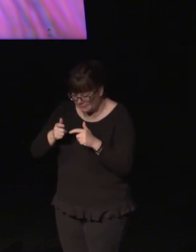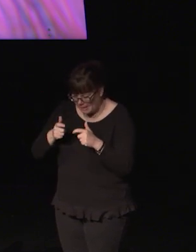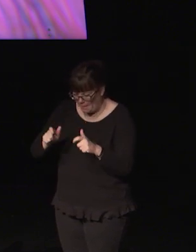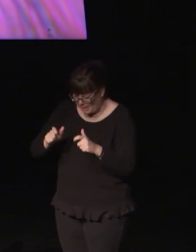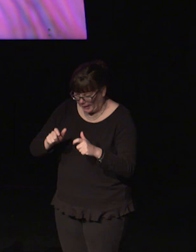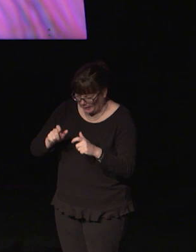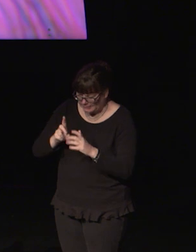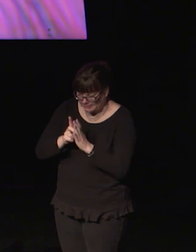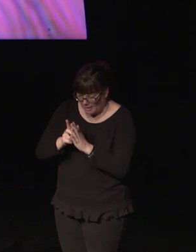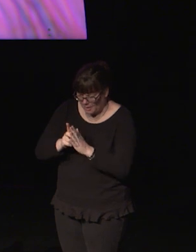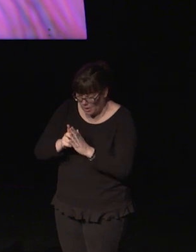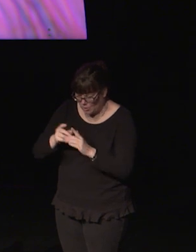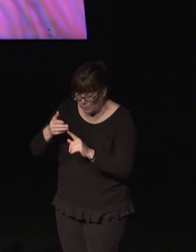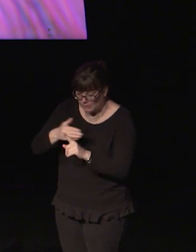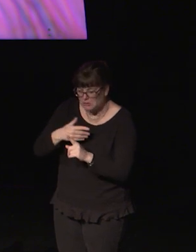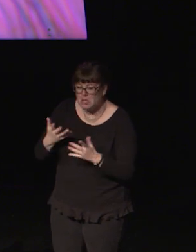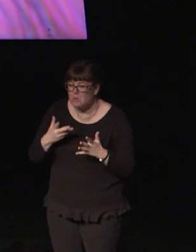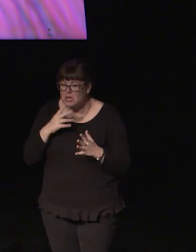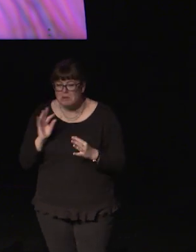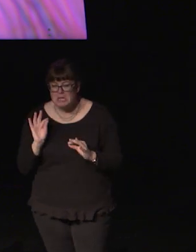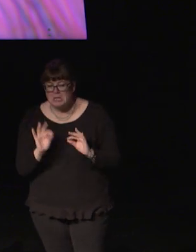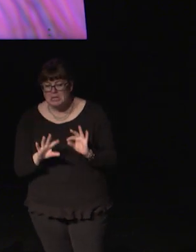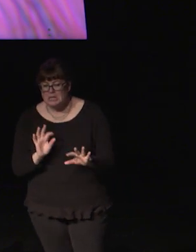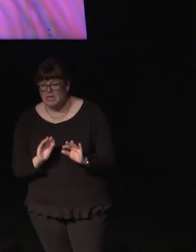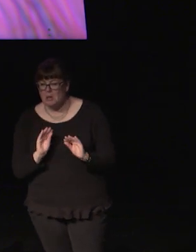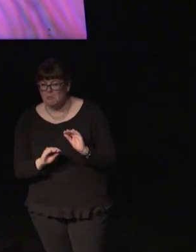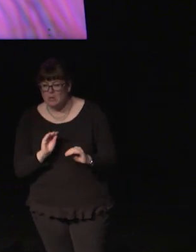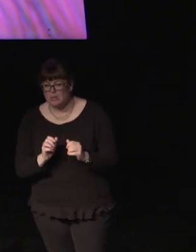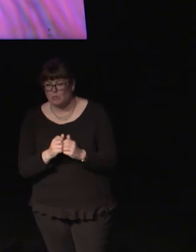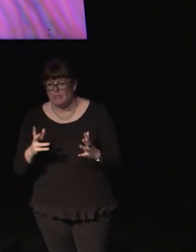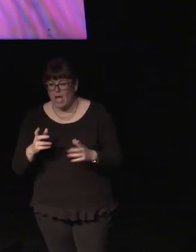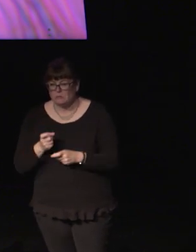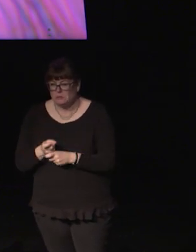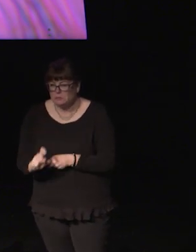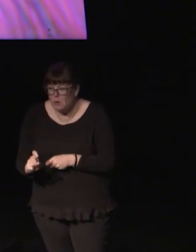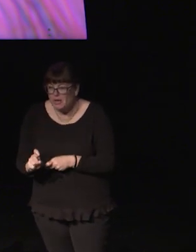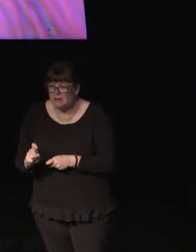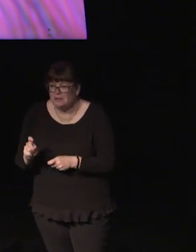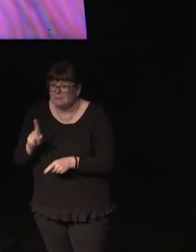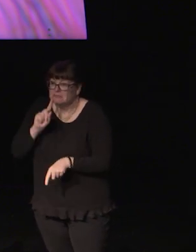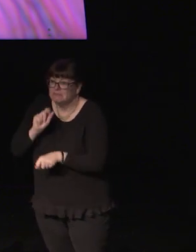Because it's like, "Ok what do we give the players in that sense without having to spoil it's end and the game itself?"